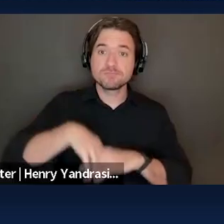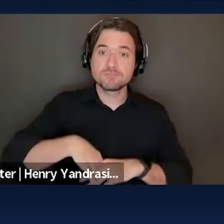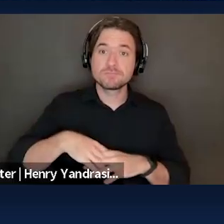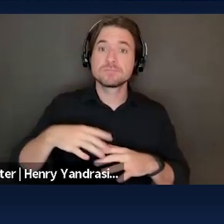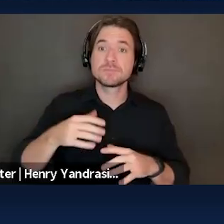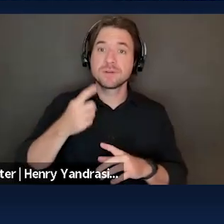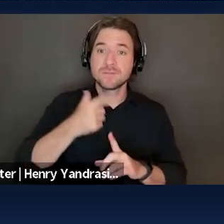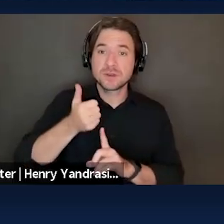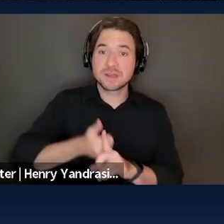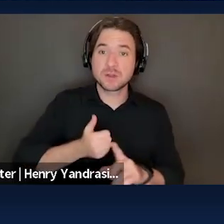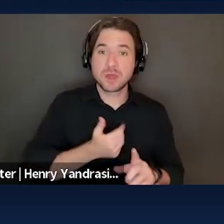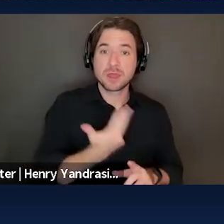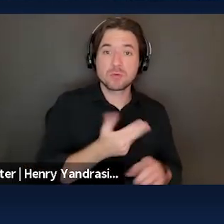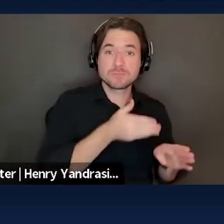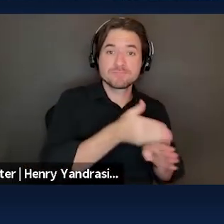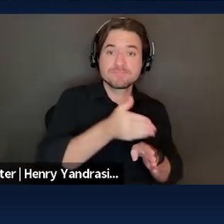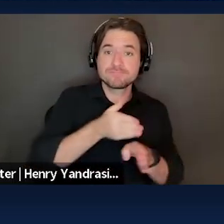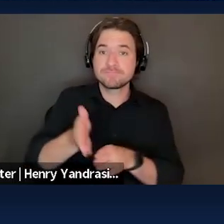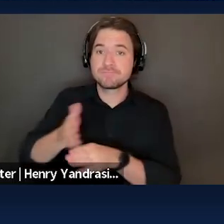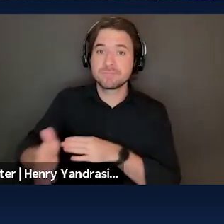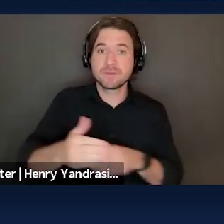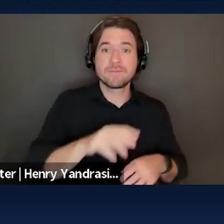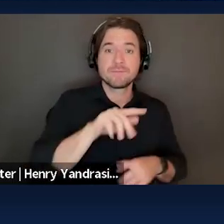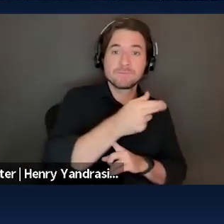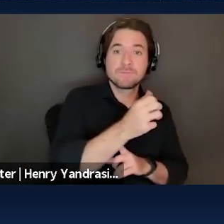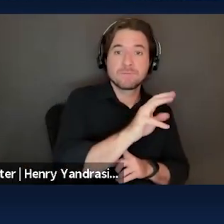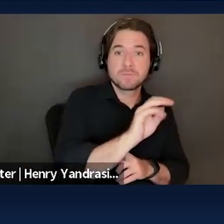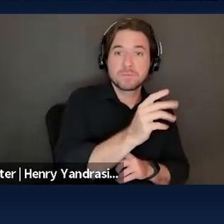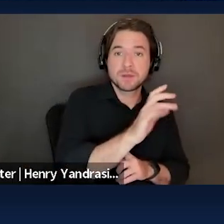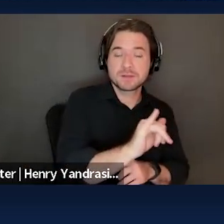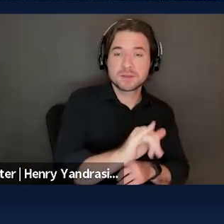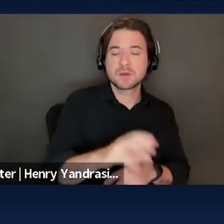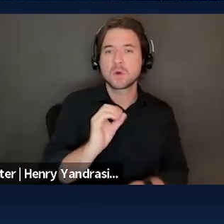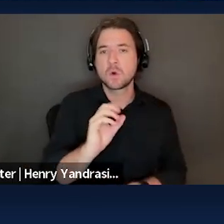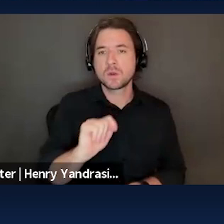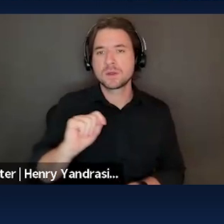each of our three professional programs, Pharmacy, occupational, and Physical Therapy. We have our own courses.